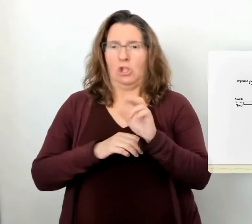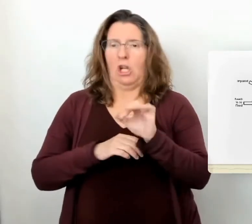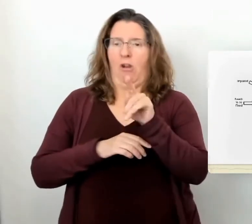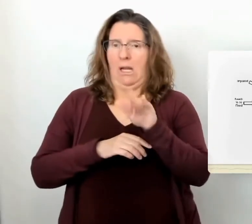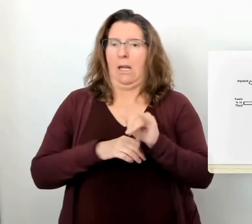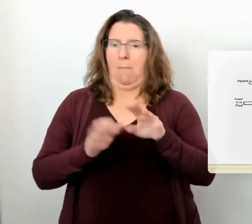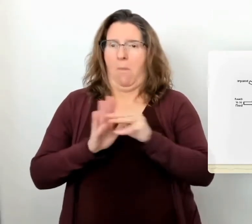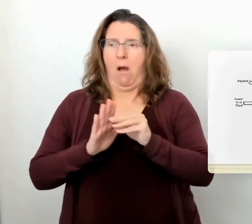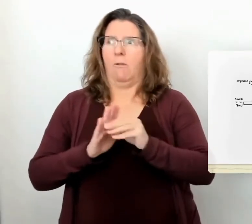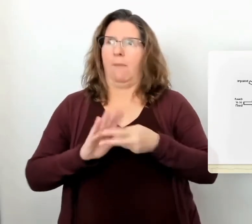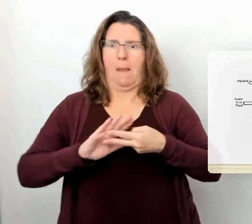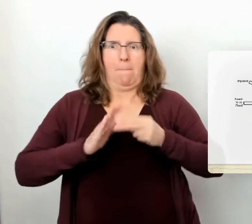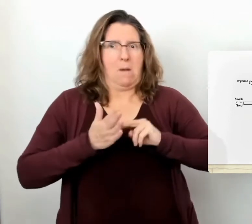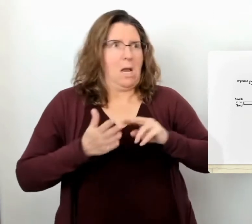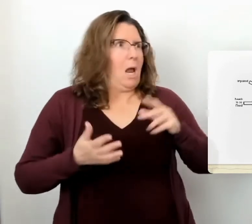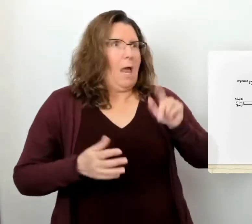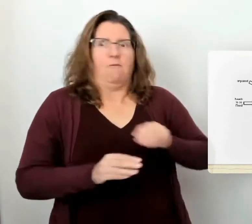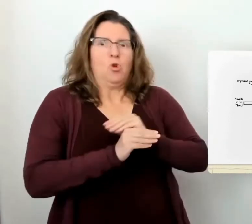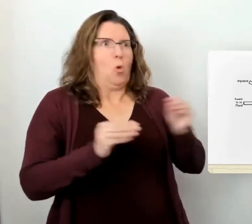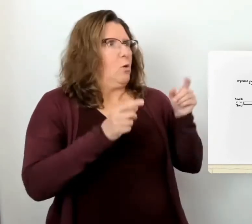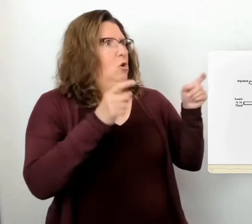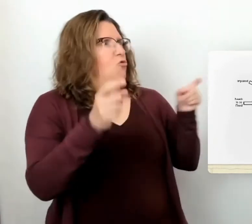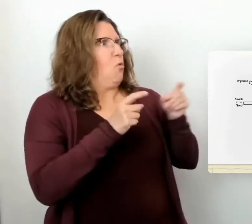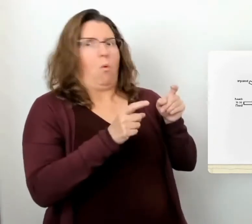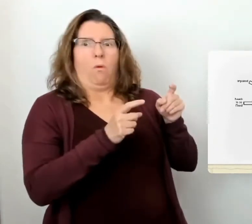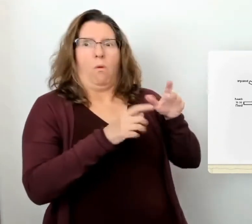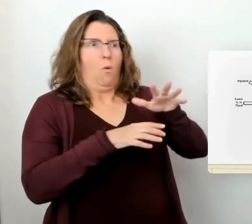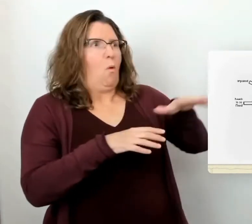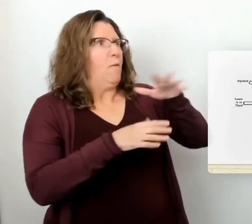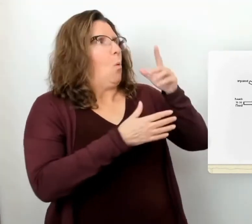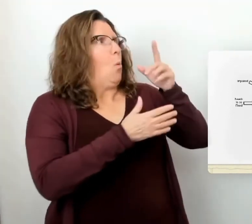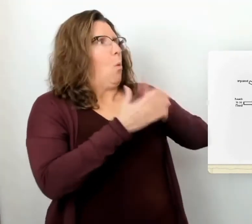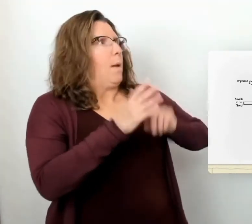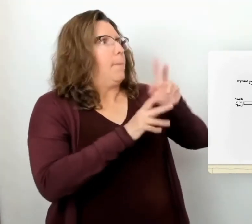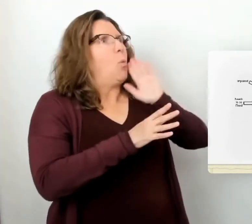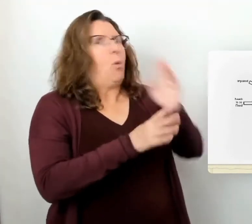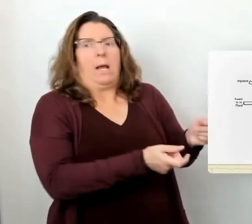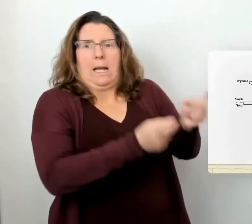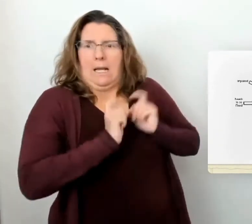In my case, even though my parents advocated for me, we had no authority.